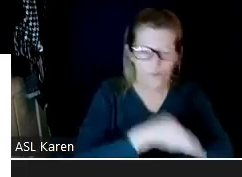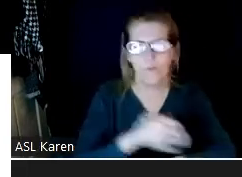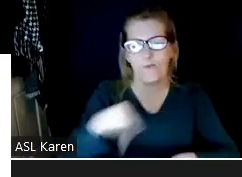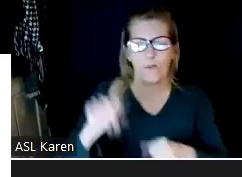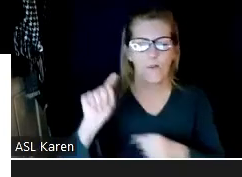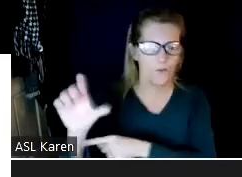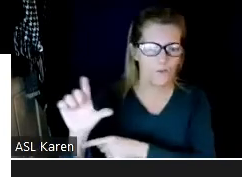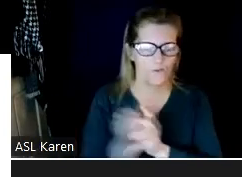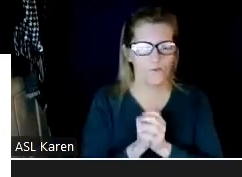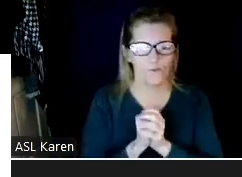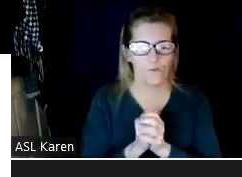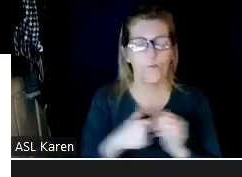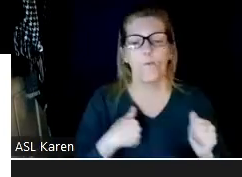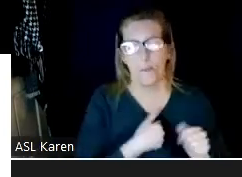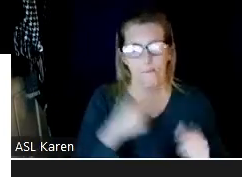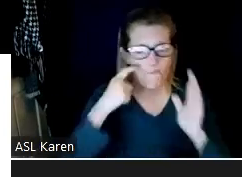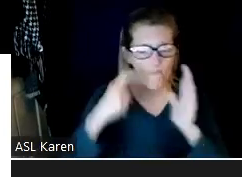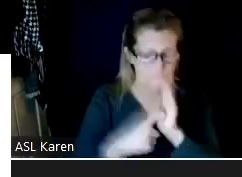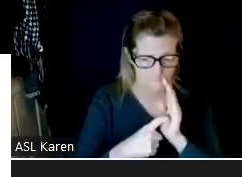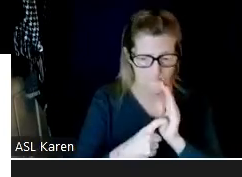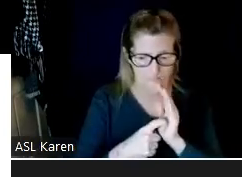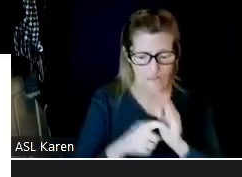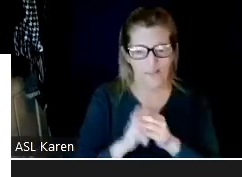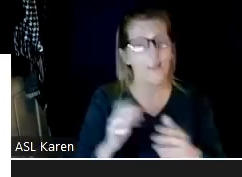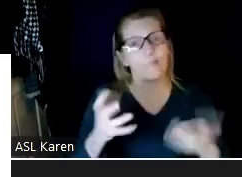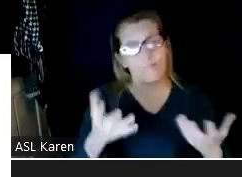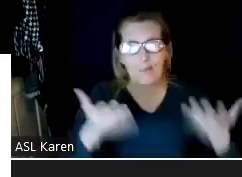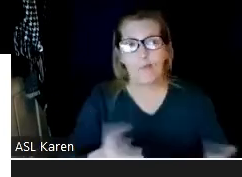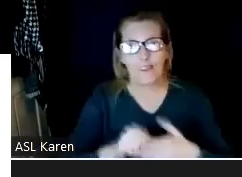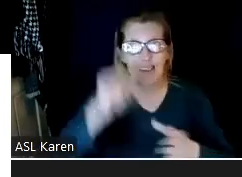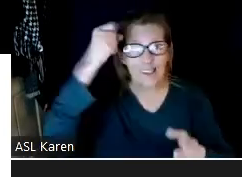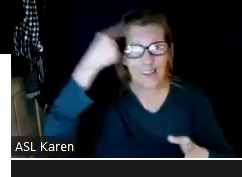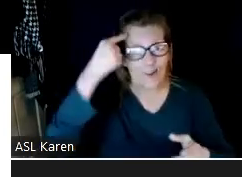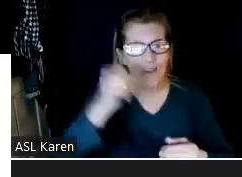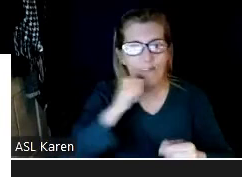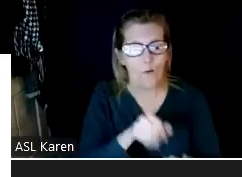15:16:38 We recognize also that as bureaucracies, we have not always approached our work with